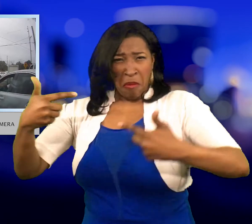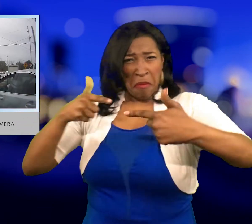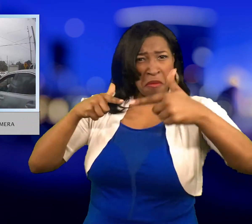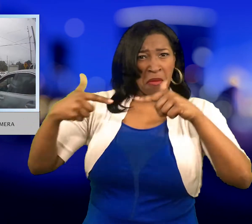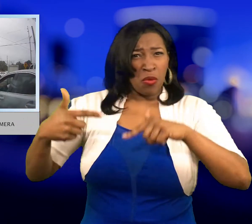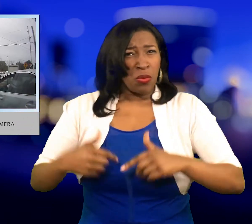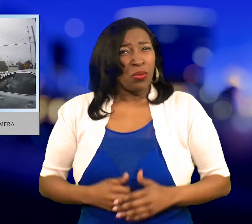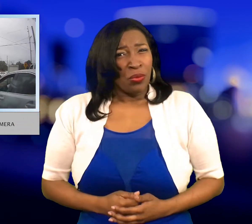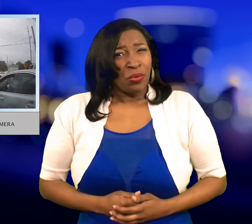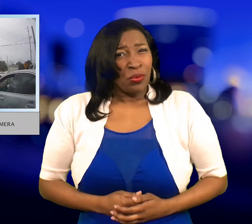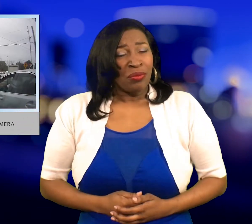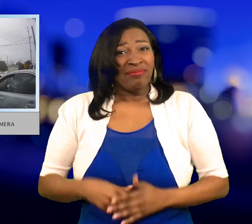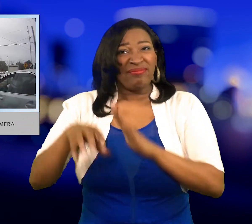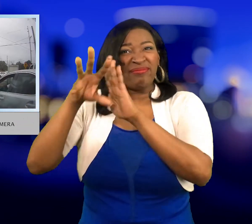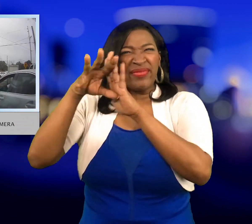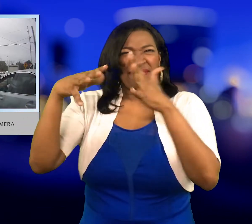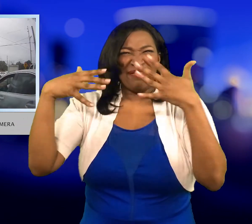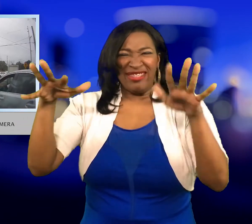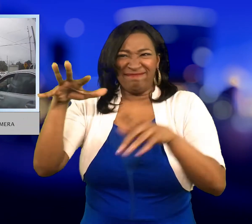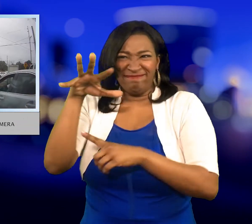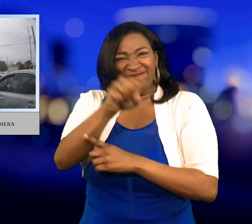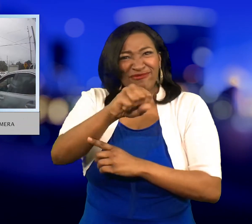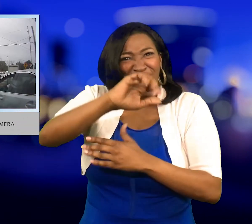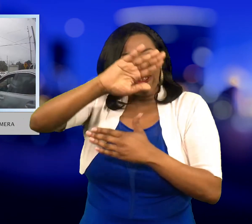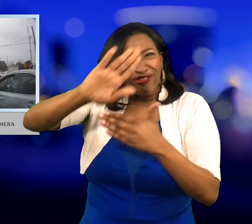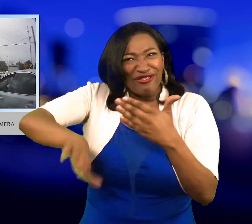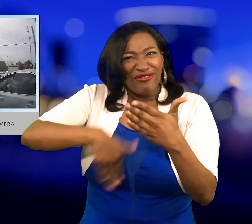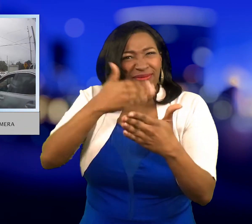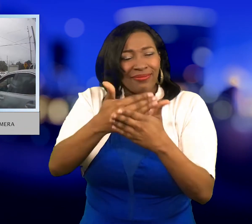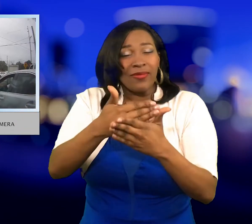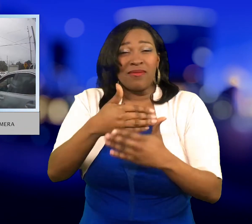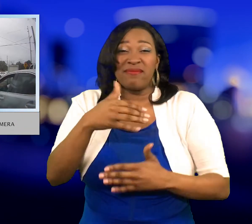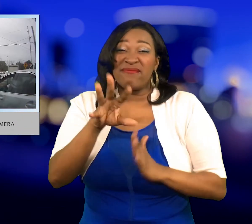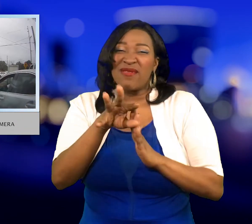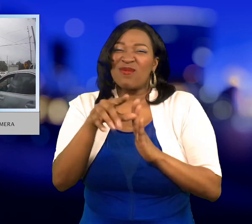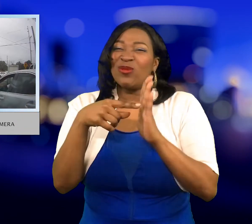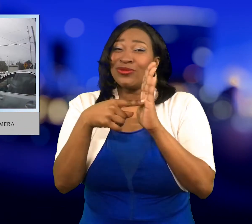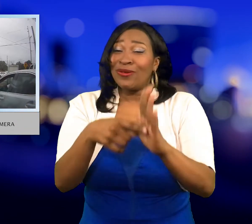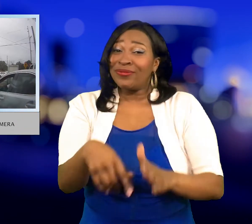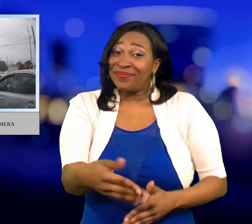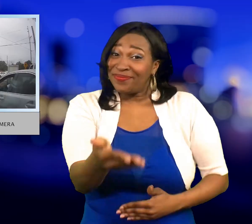someone in a gold Toyota. And it was all caught on camera. Take a look.